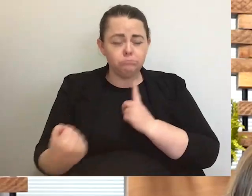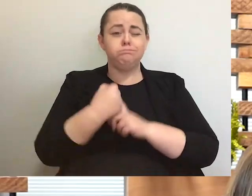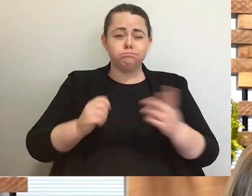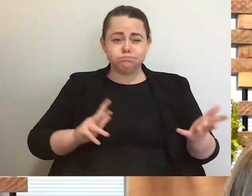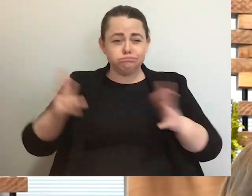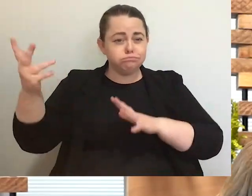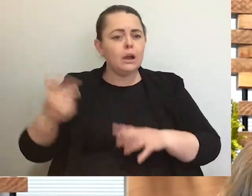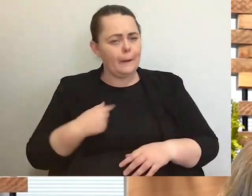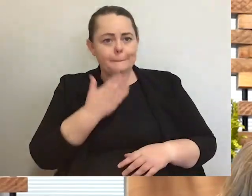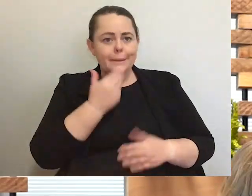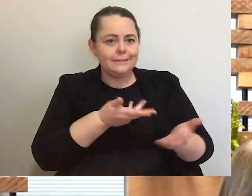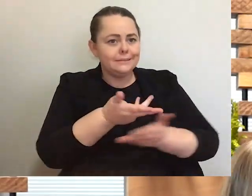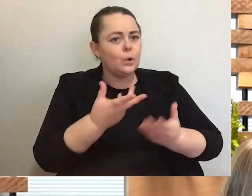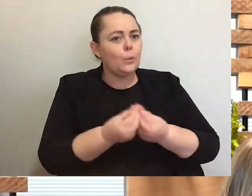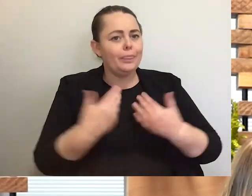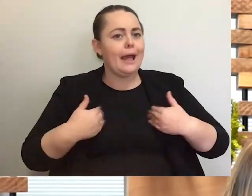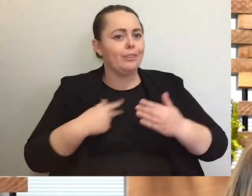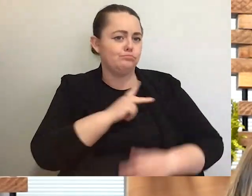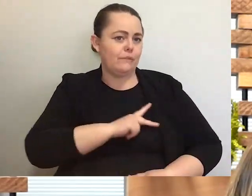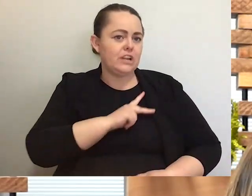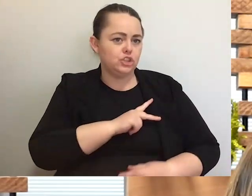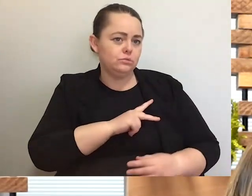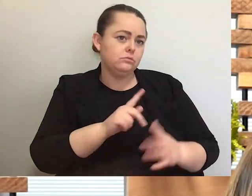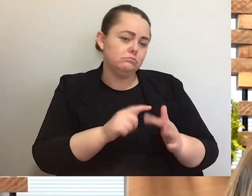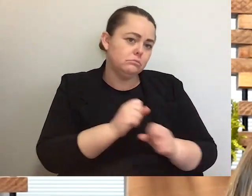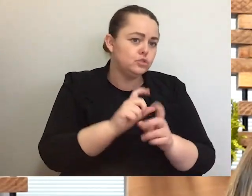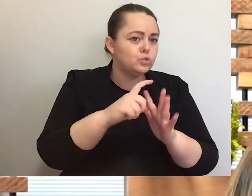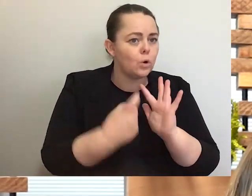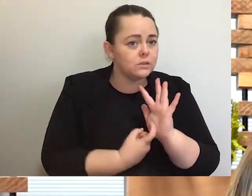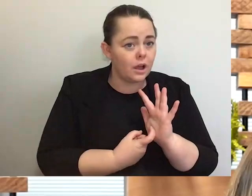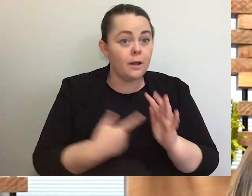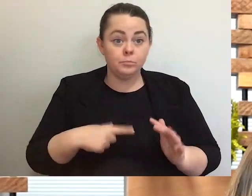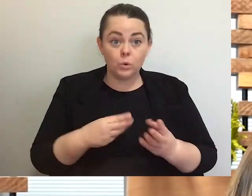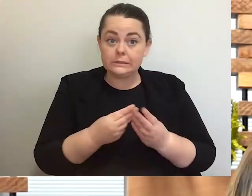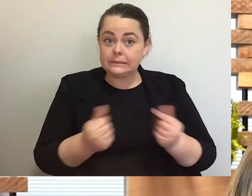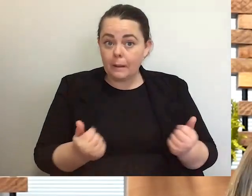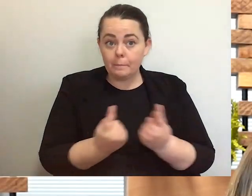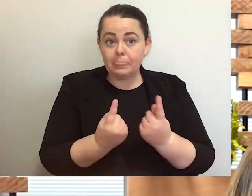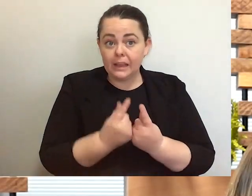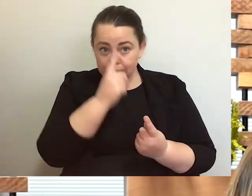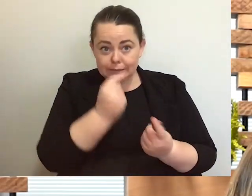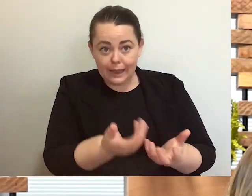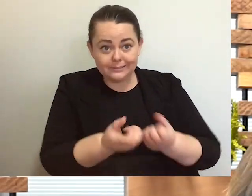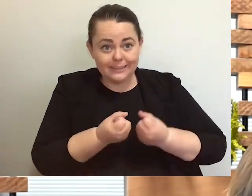about that because there are treatments available that can help with the management of those symptoms.